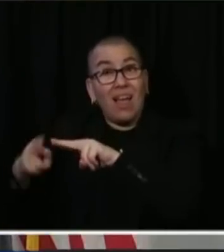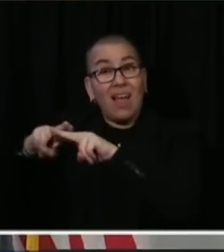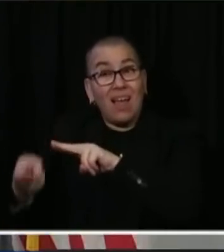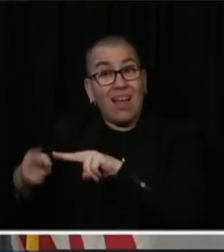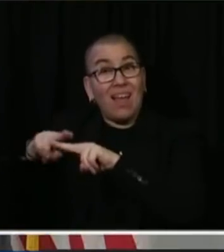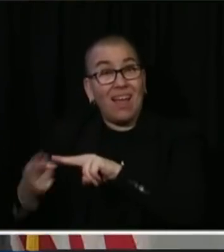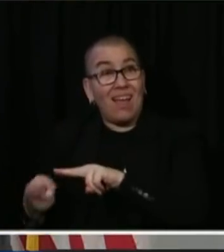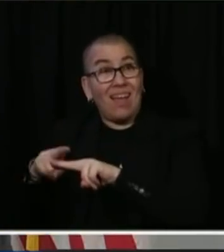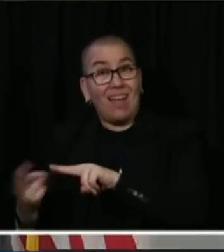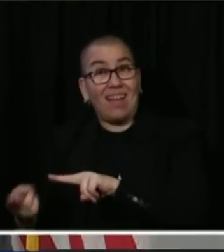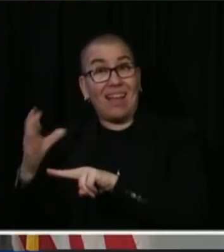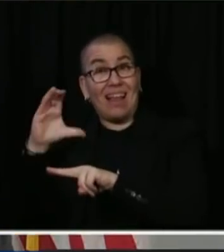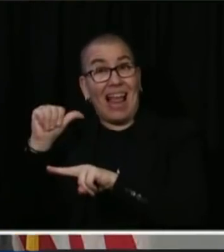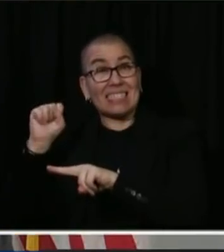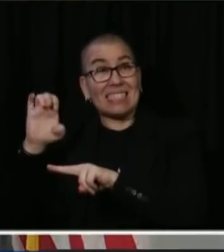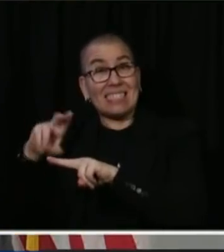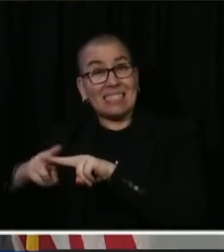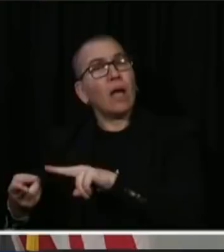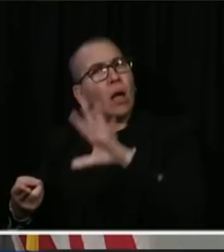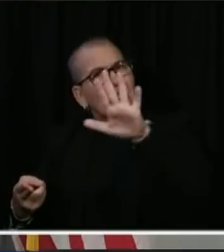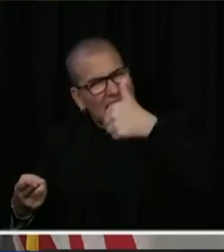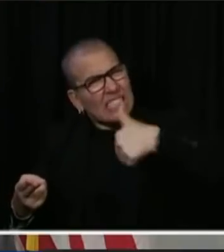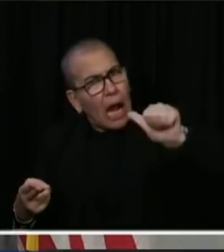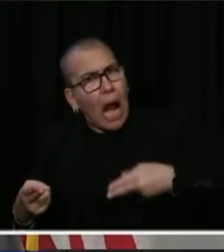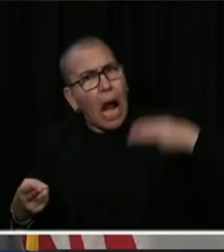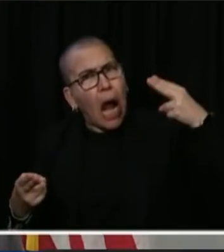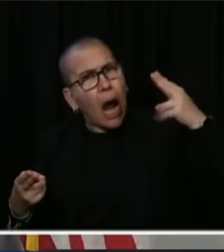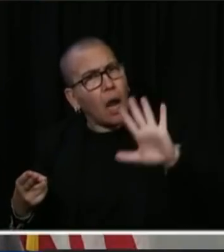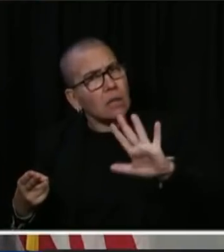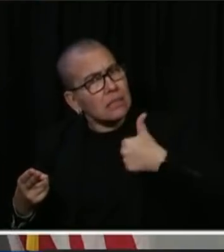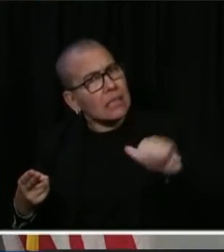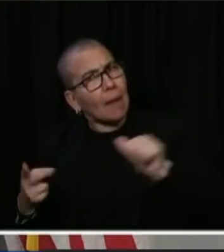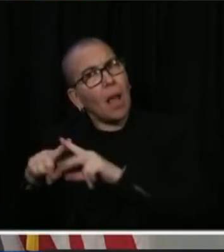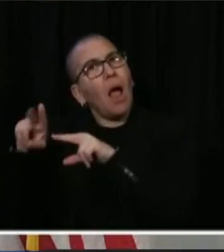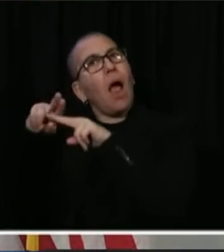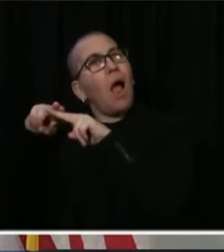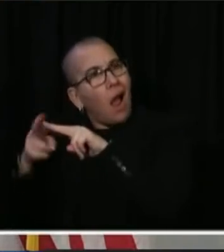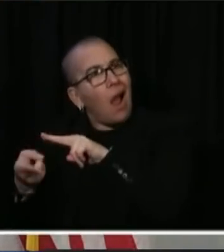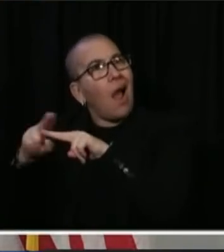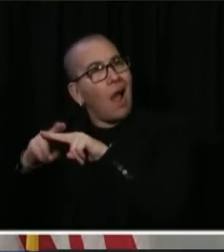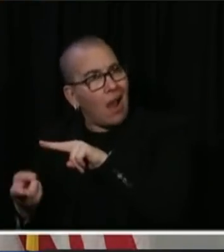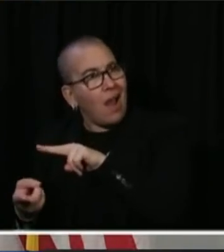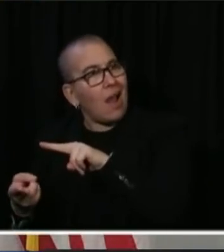YOU ARE SEEING THAT THING IN MANY ODIS IN INDIANA, IN INDIA,